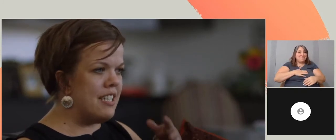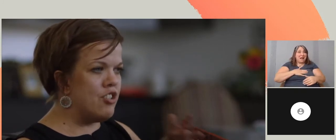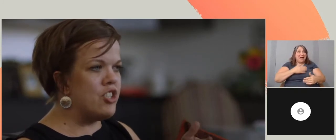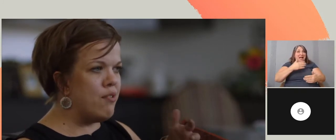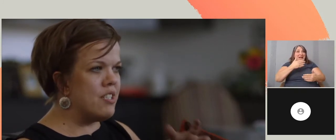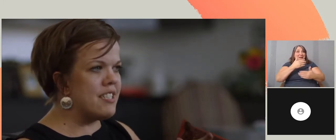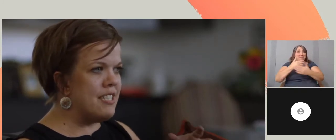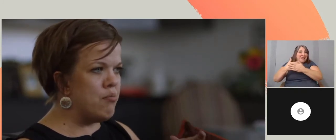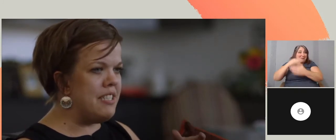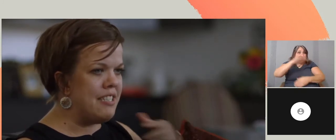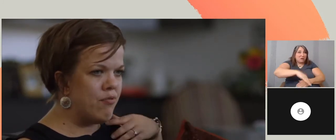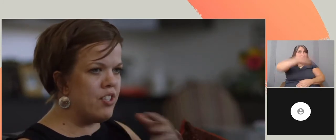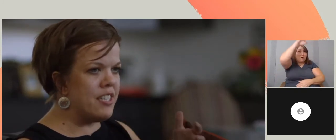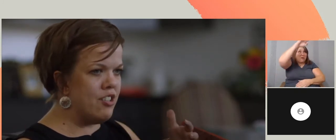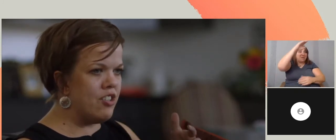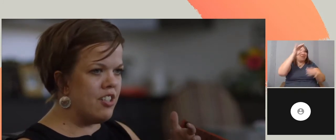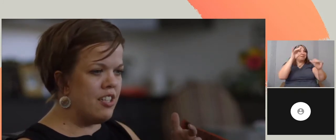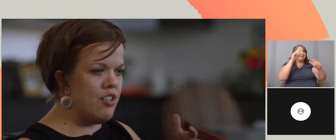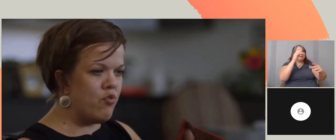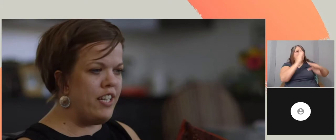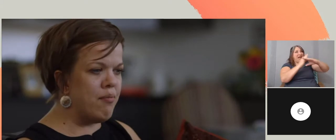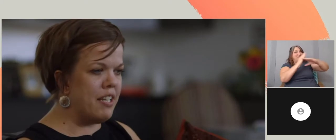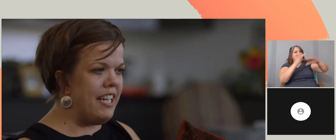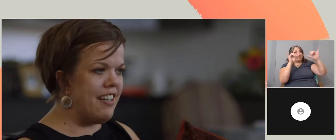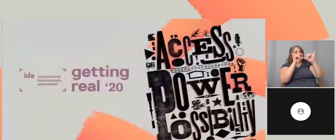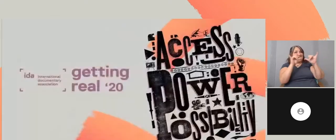because I understand what it's like to be different than your family.